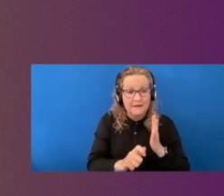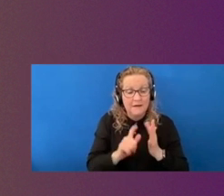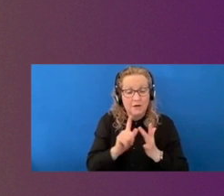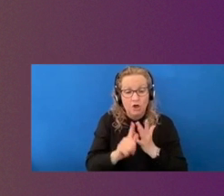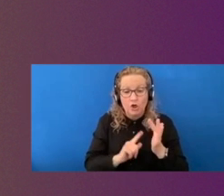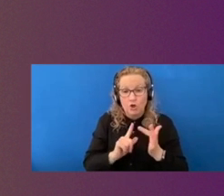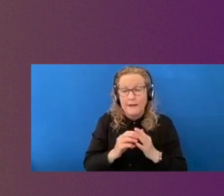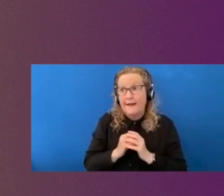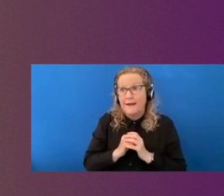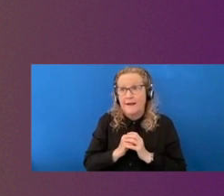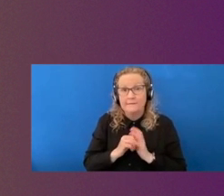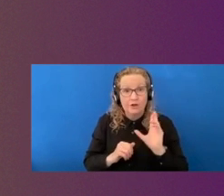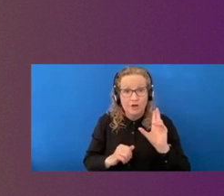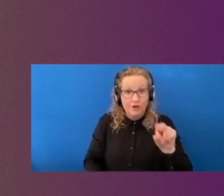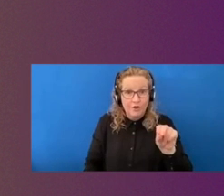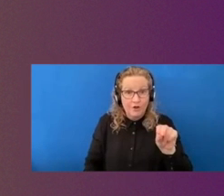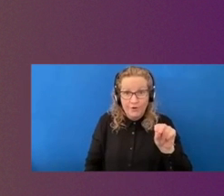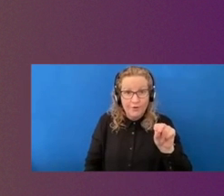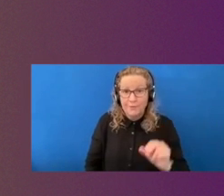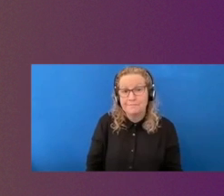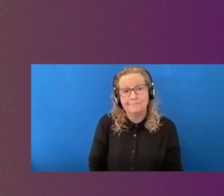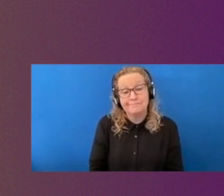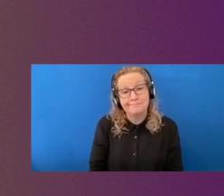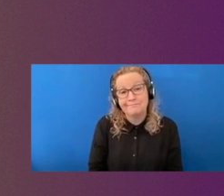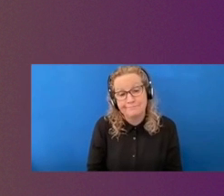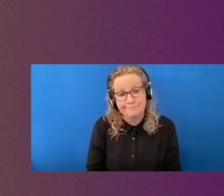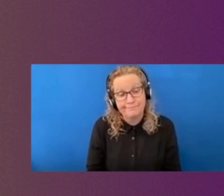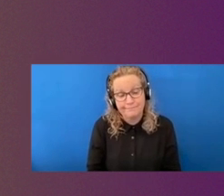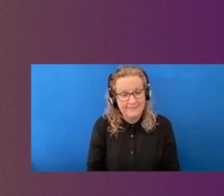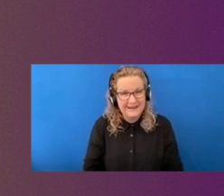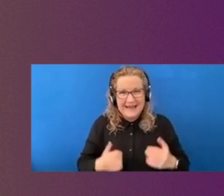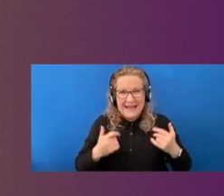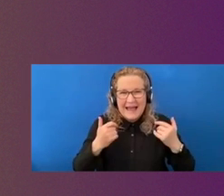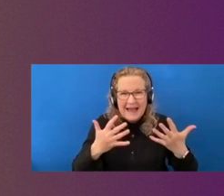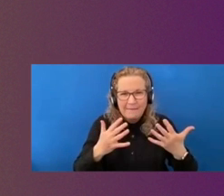i think that really you know no matter how many accommodations you put in there I think it it